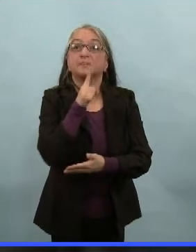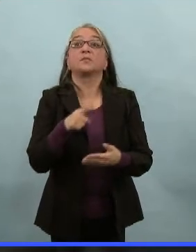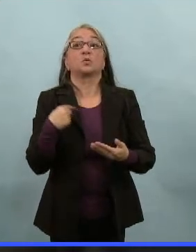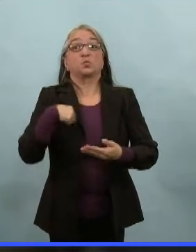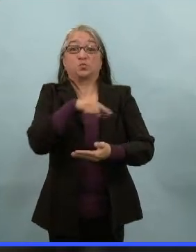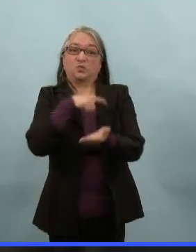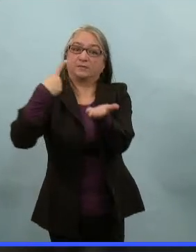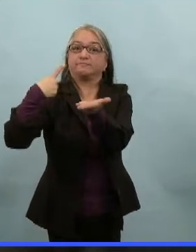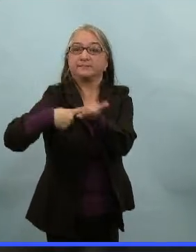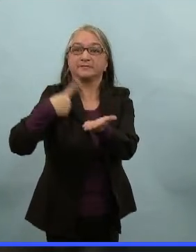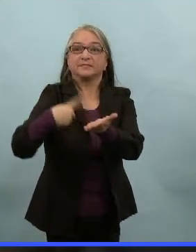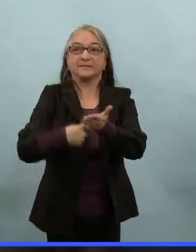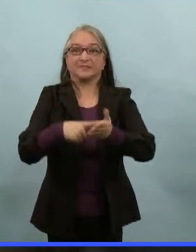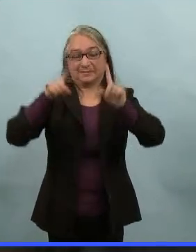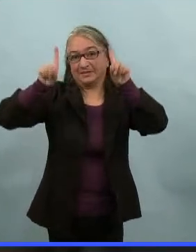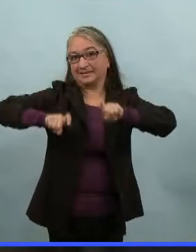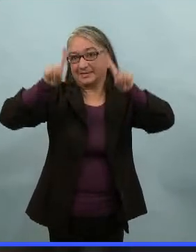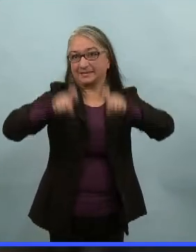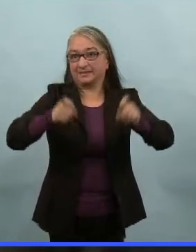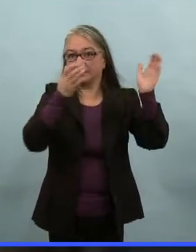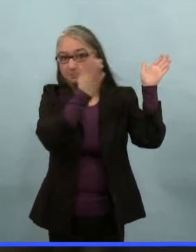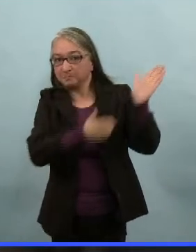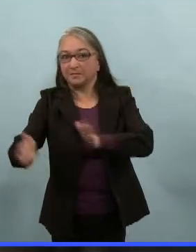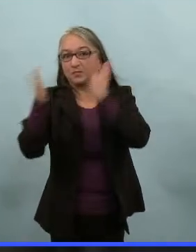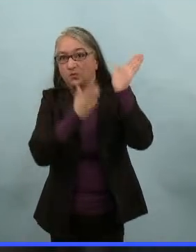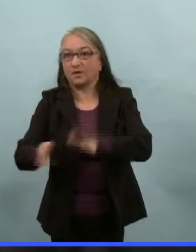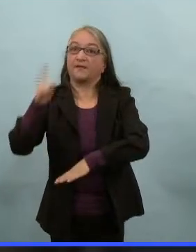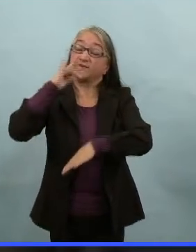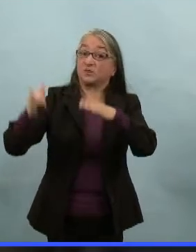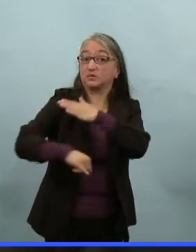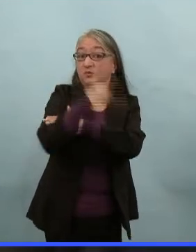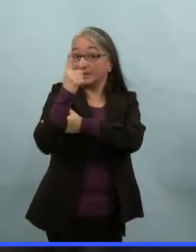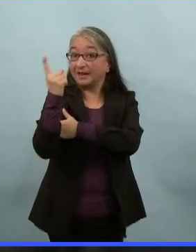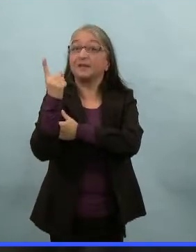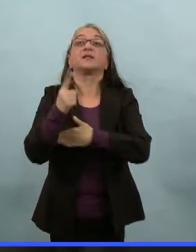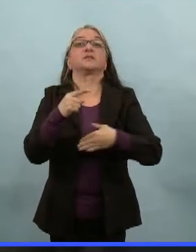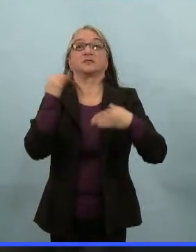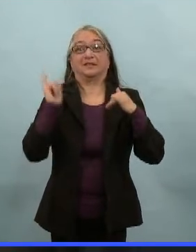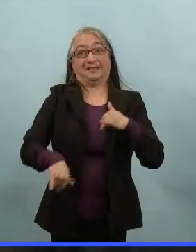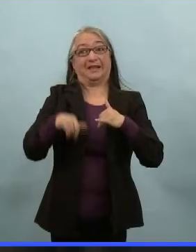that was based upon what we knew was happening and what we had in supply at the present time